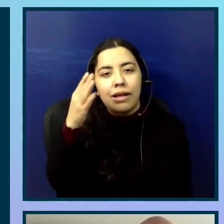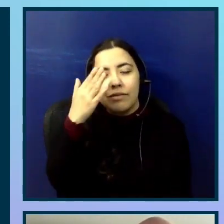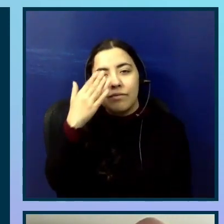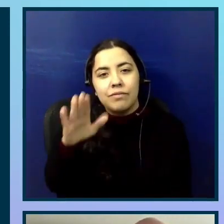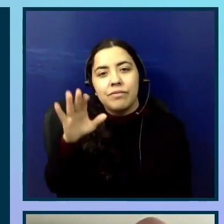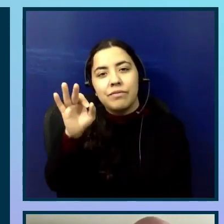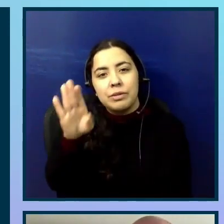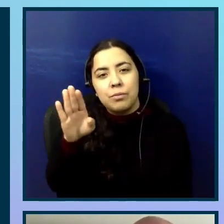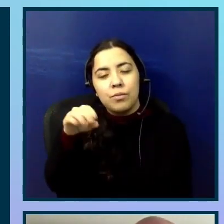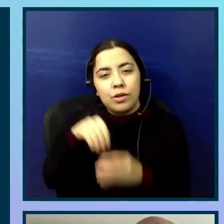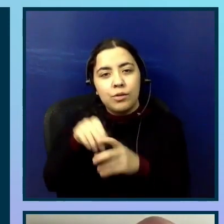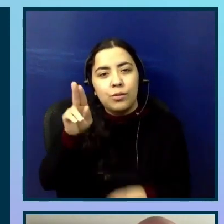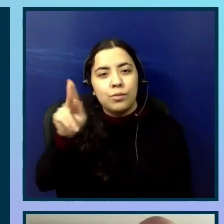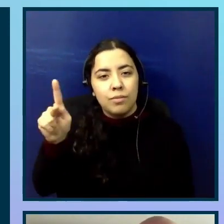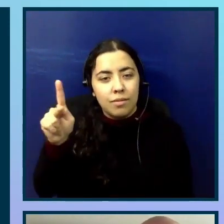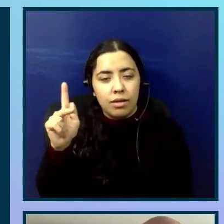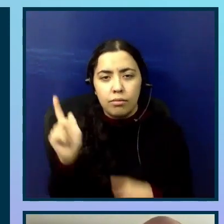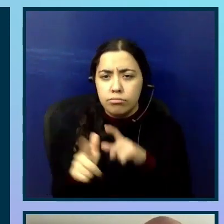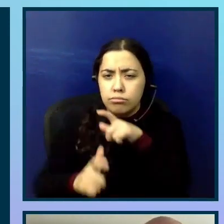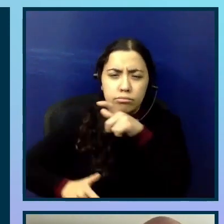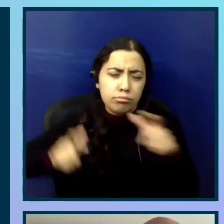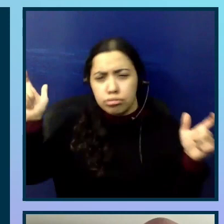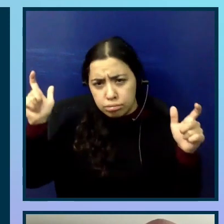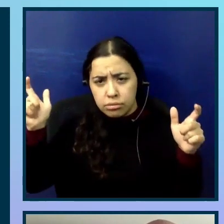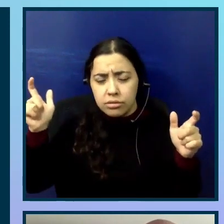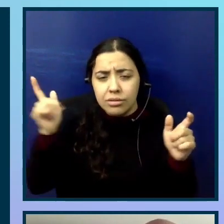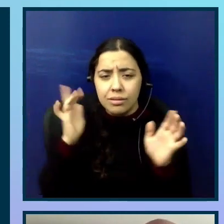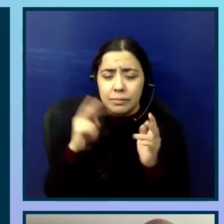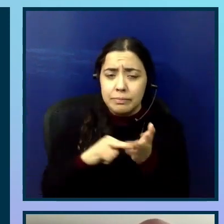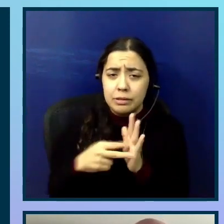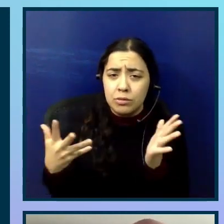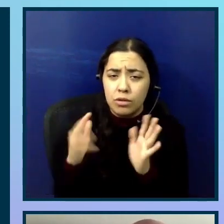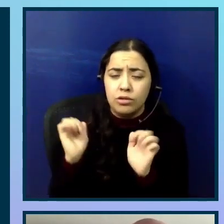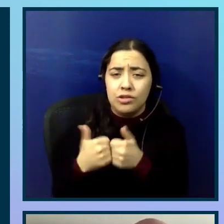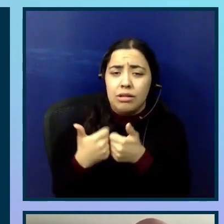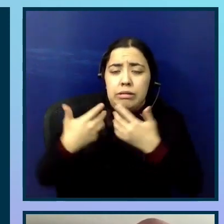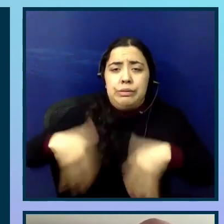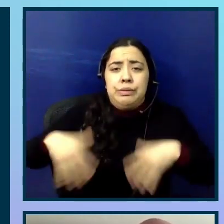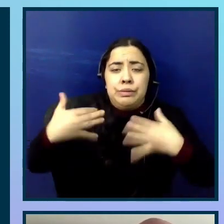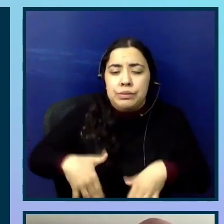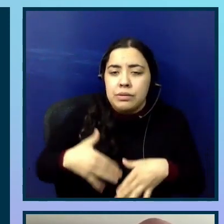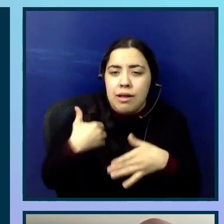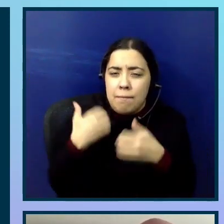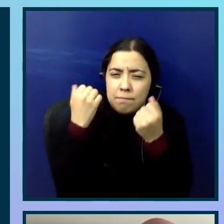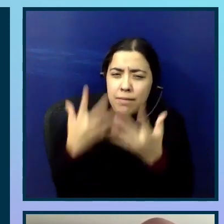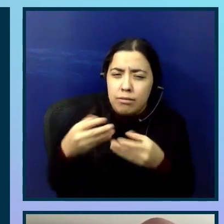It's incredibly challenging and there was always this whole thing that we could get a lot of data that would enable us